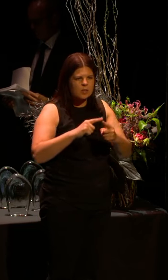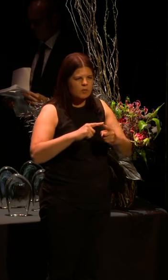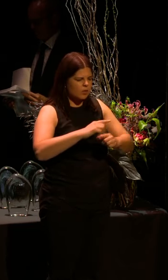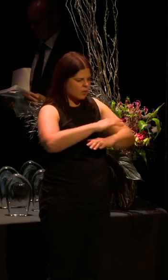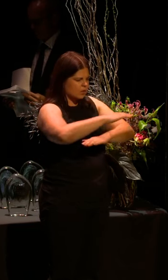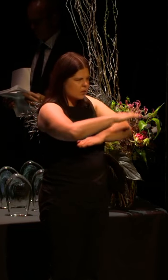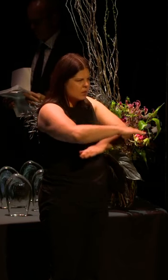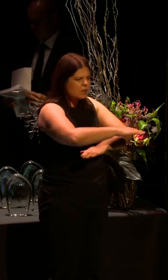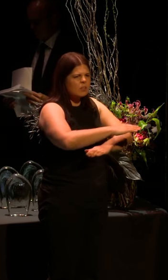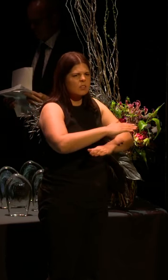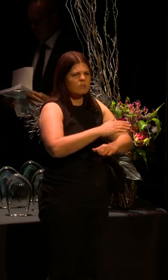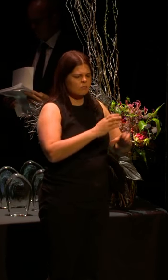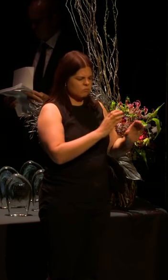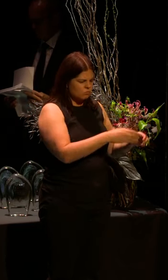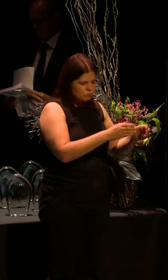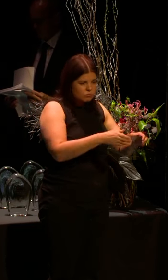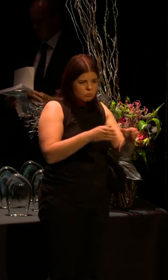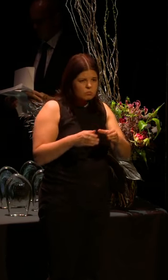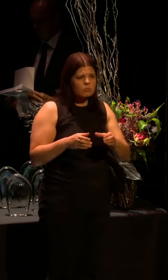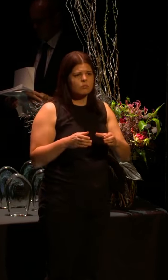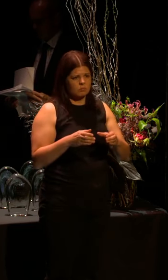which have - and we have - existed